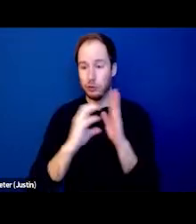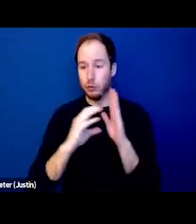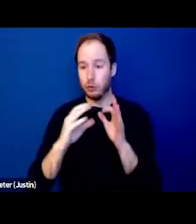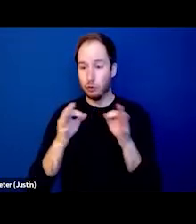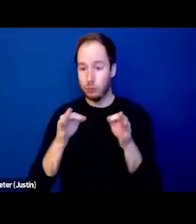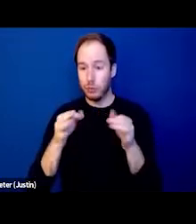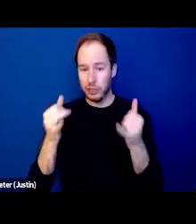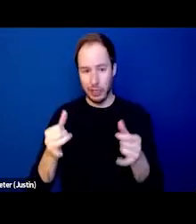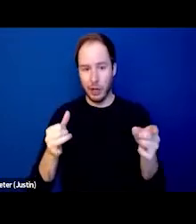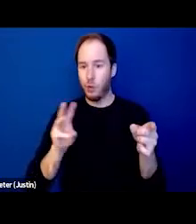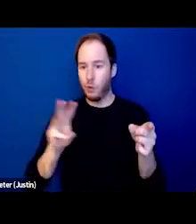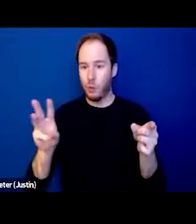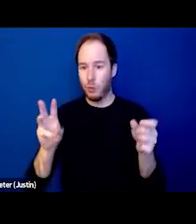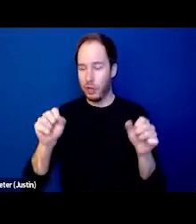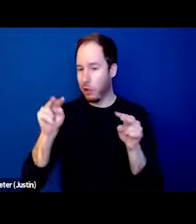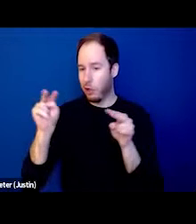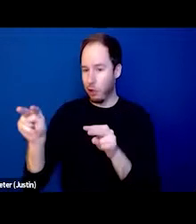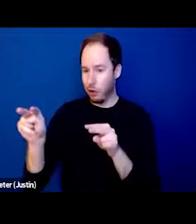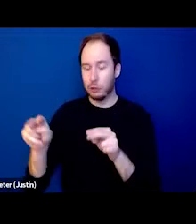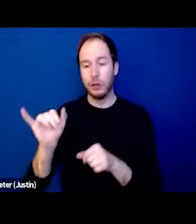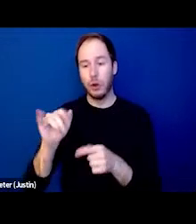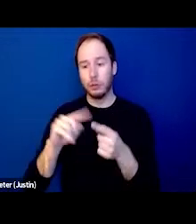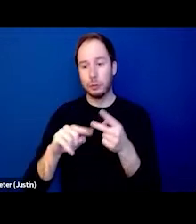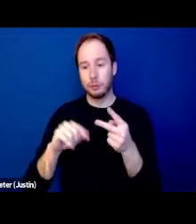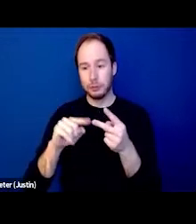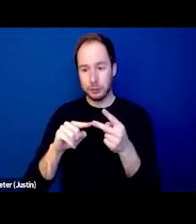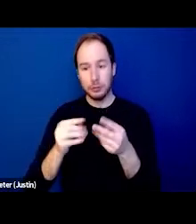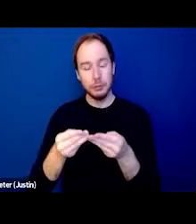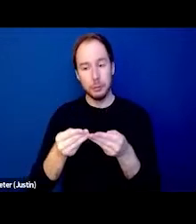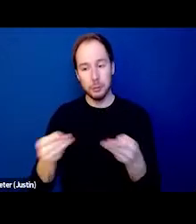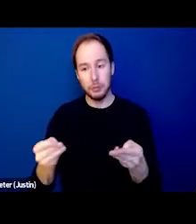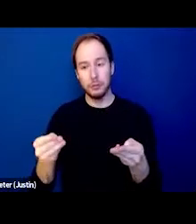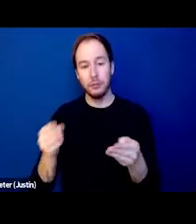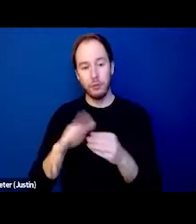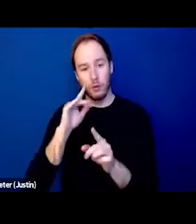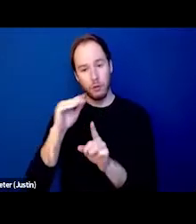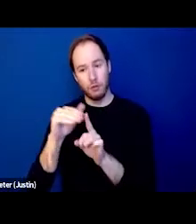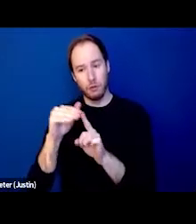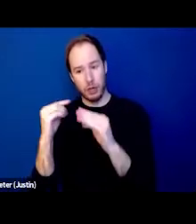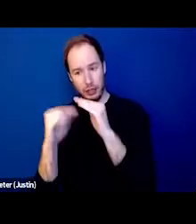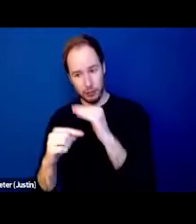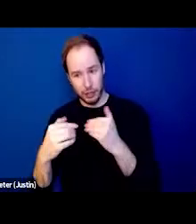on the SOAR website. You'll also find the materials in the reminder emails that you received.